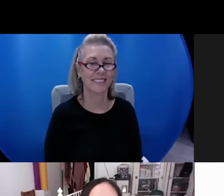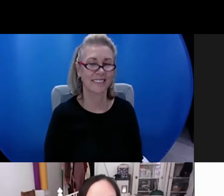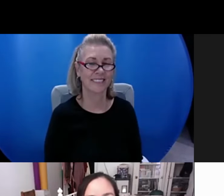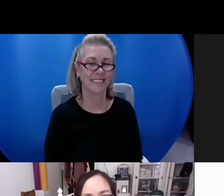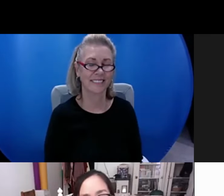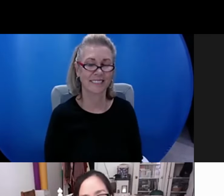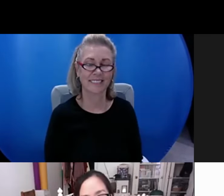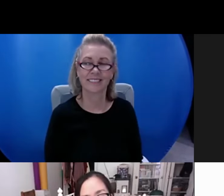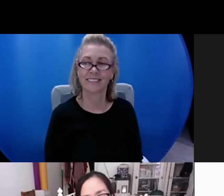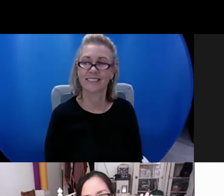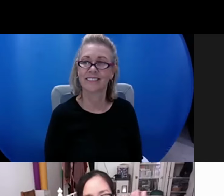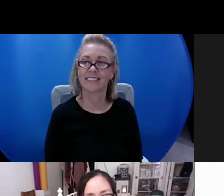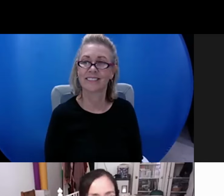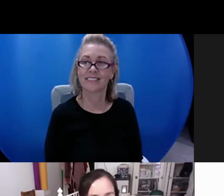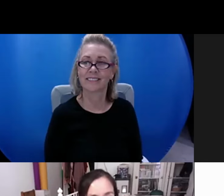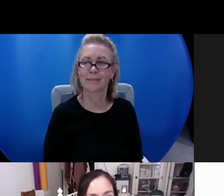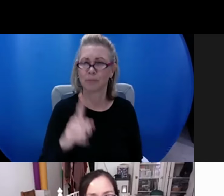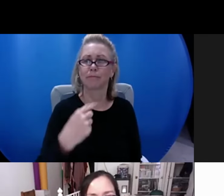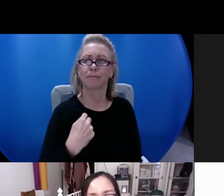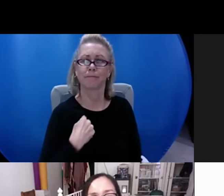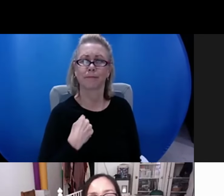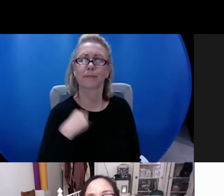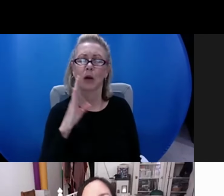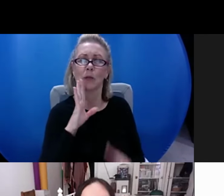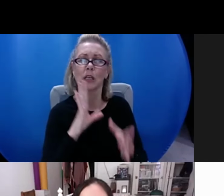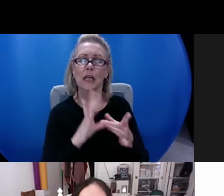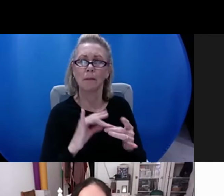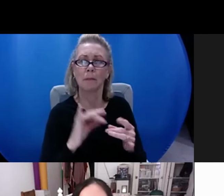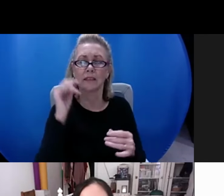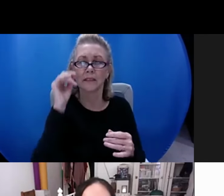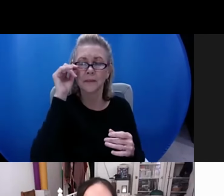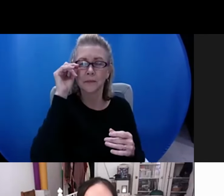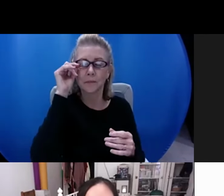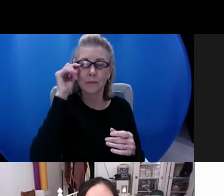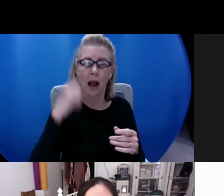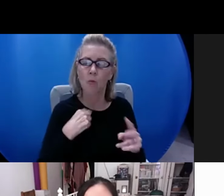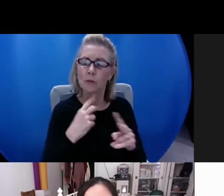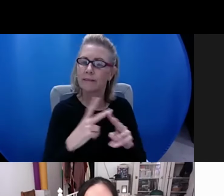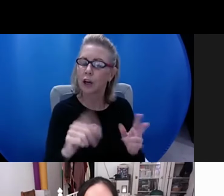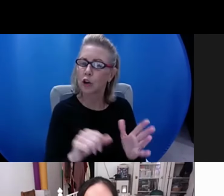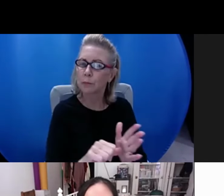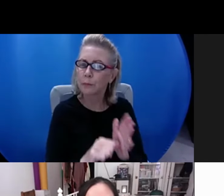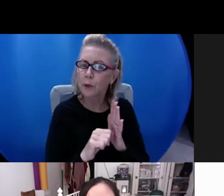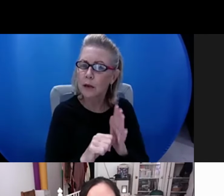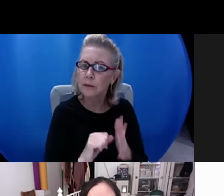I'm going to comment. I was very impressed when i learned about you know Professor